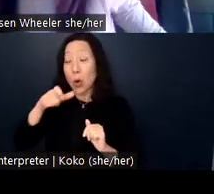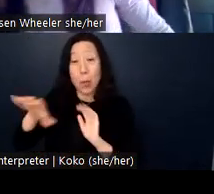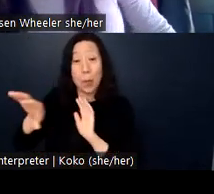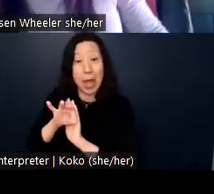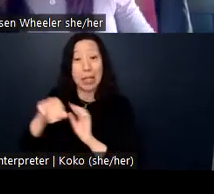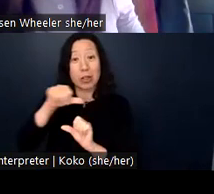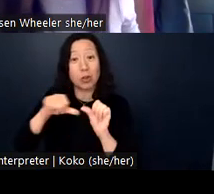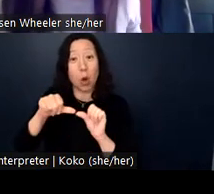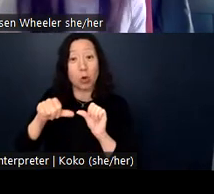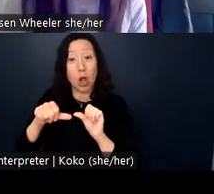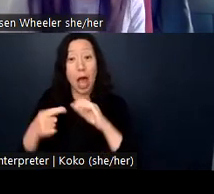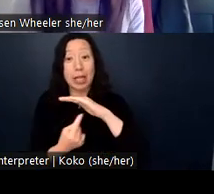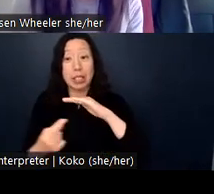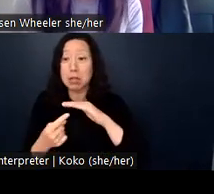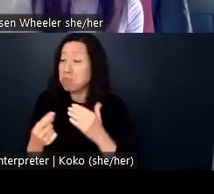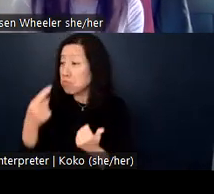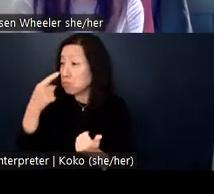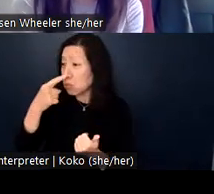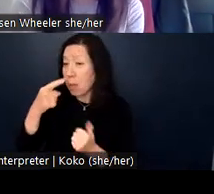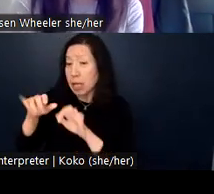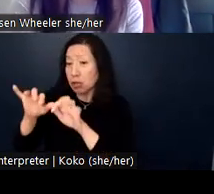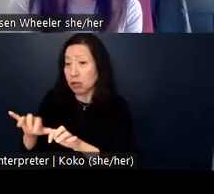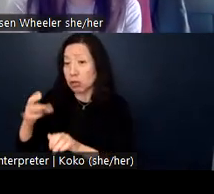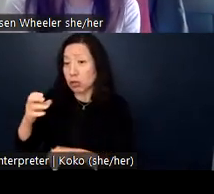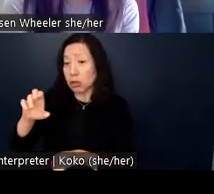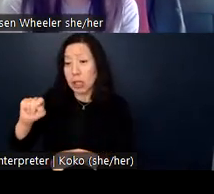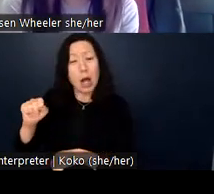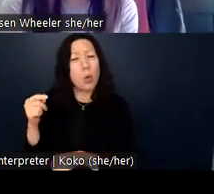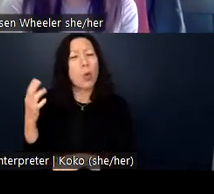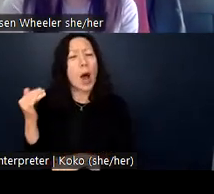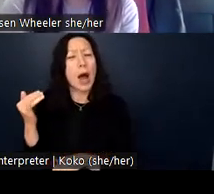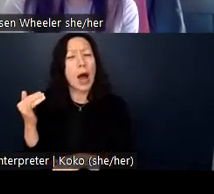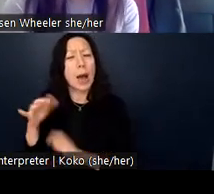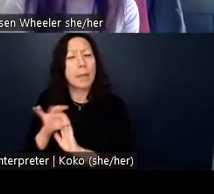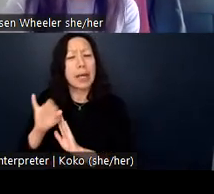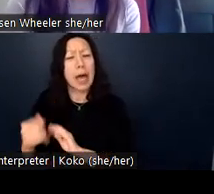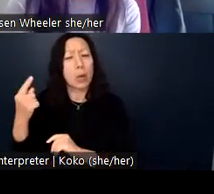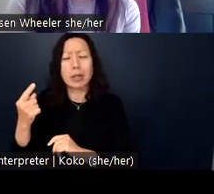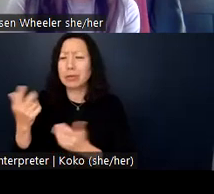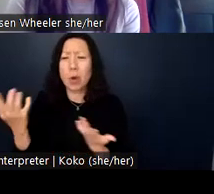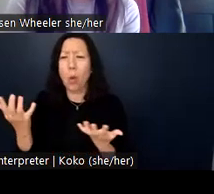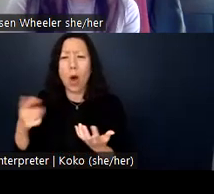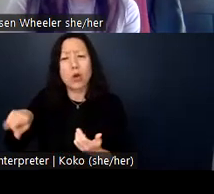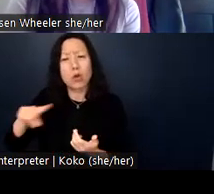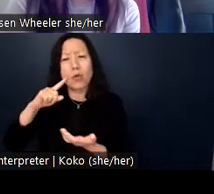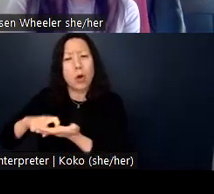12:22:32 Maybe a little bit of why you think that is, and maybe observations that you have made. 12:22:36 But just to give an example, what